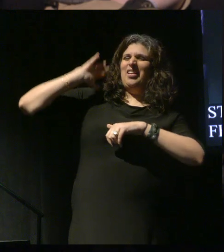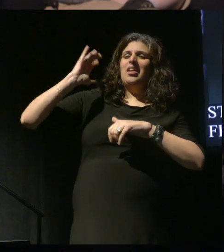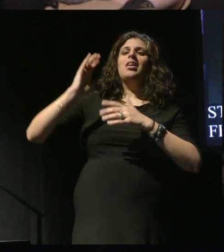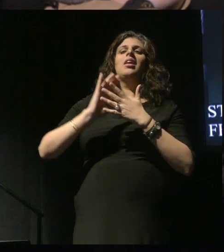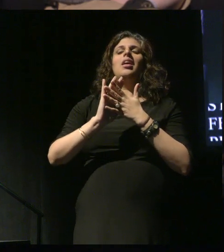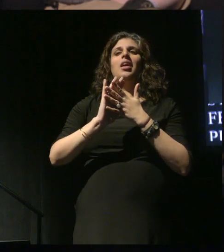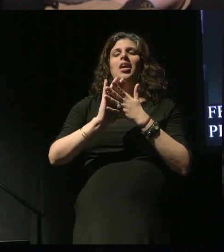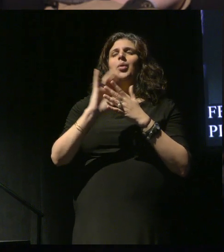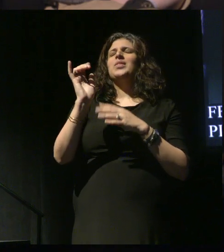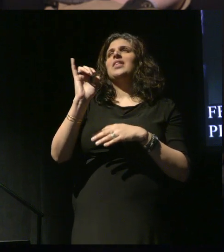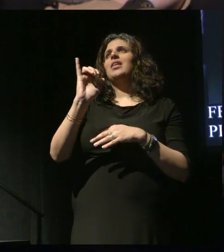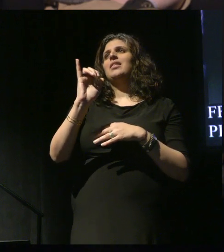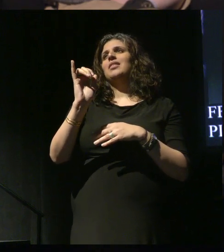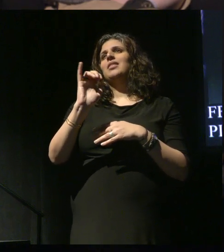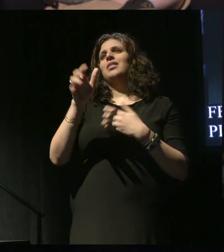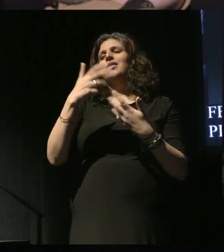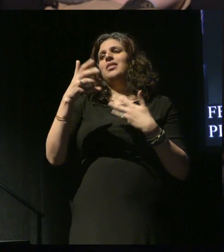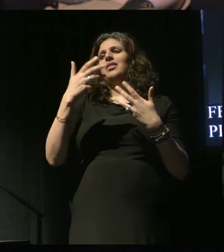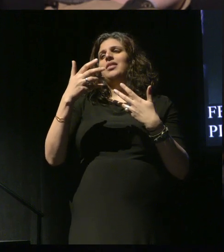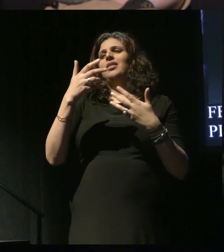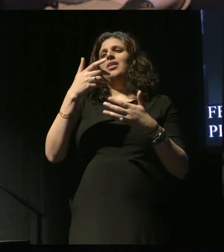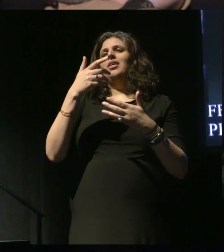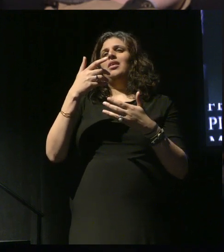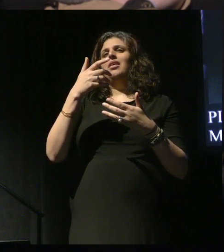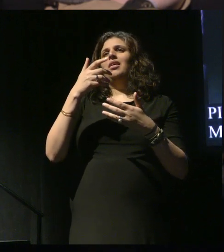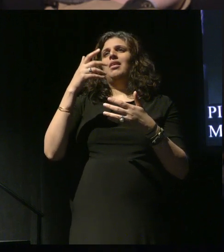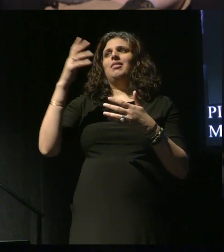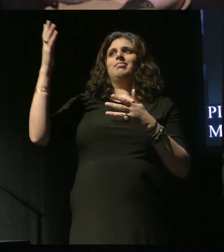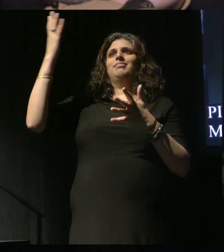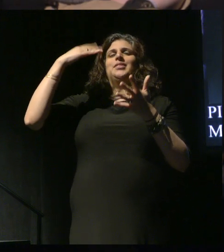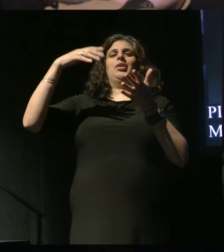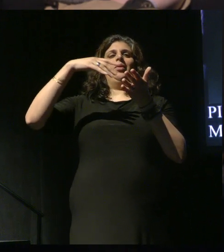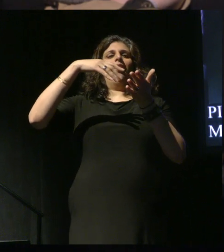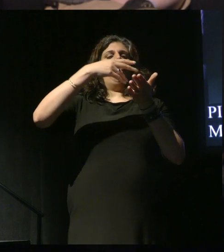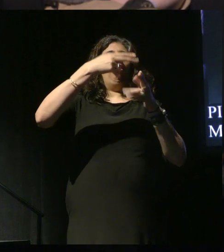Like, it was like kind of like, you know what they were calling the trans tipping point at that moment,